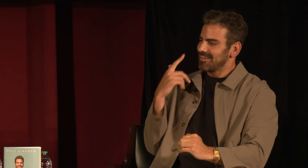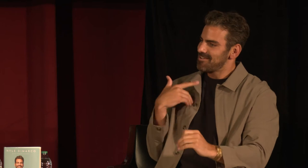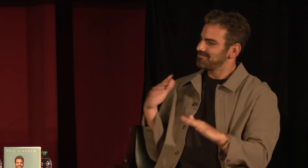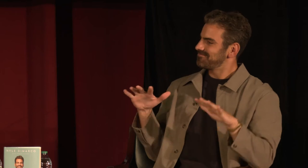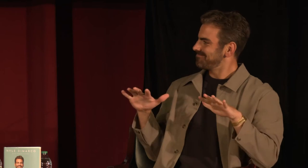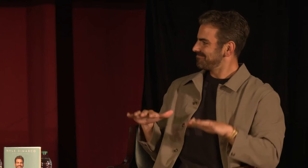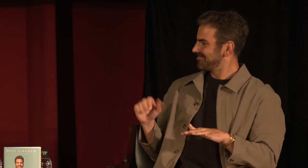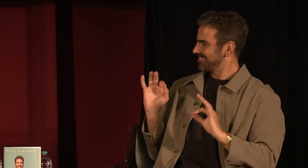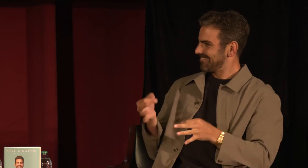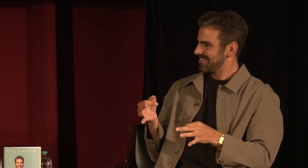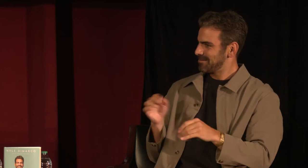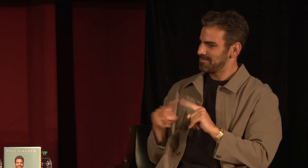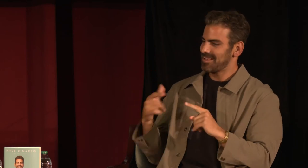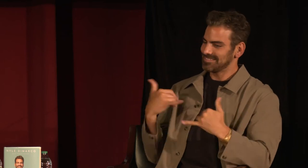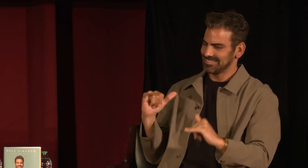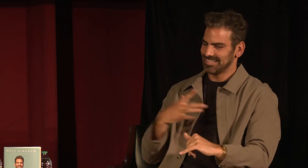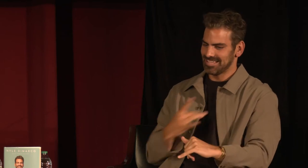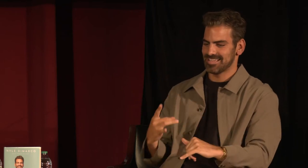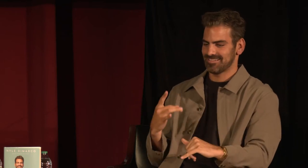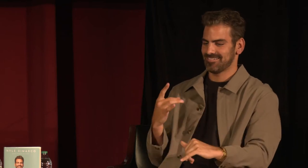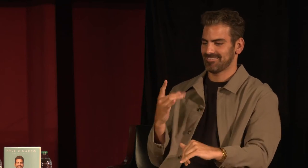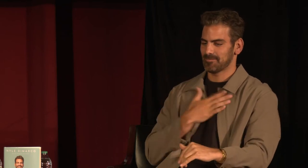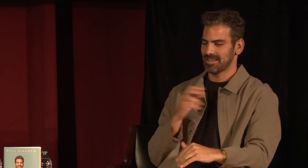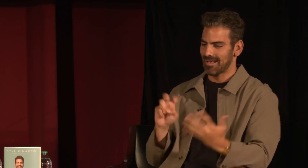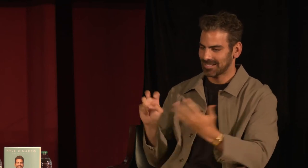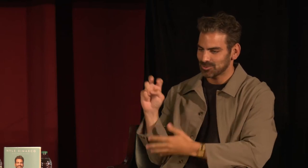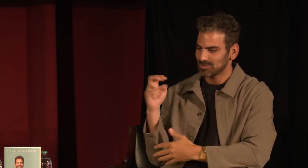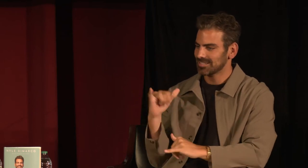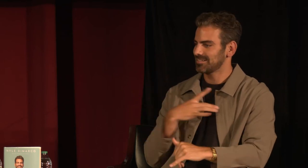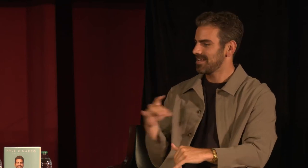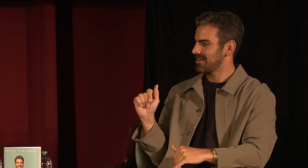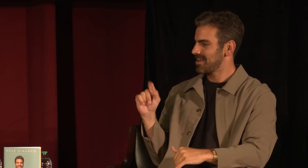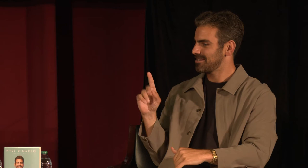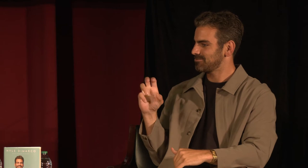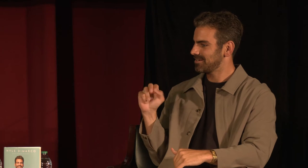Well, I think I've settled a little bit, definitely. But I still like my adventures.